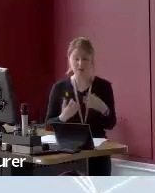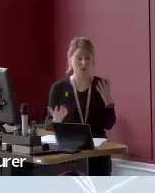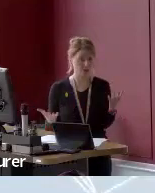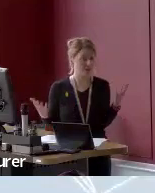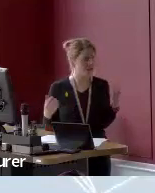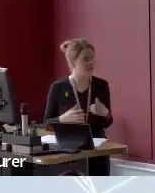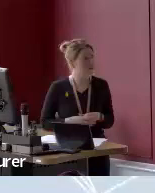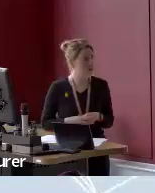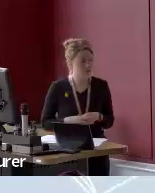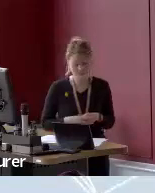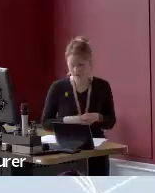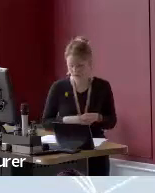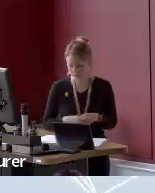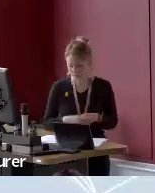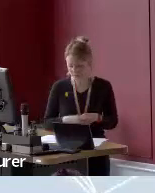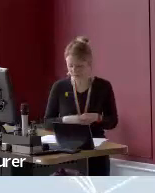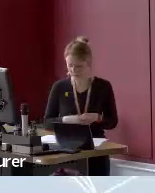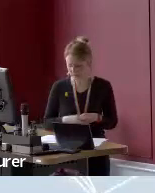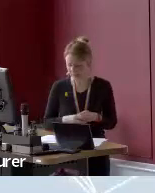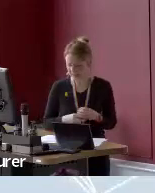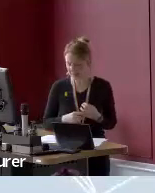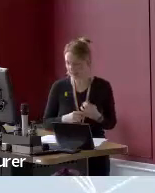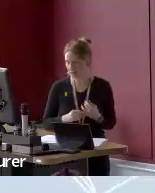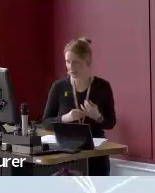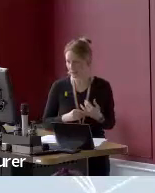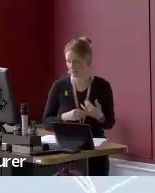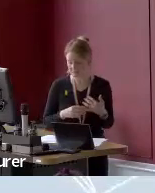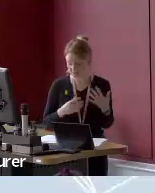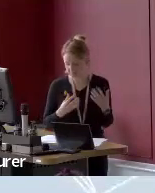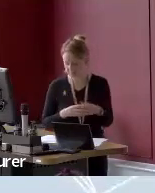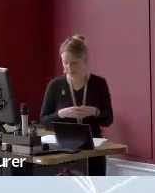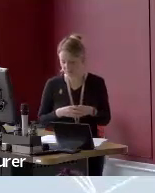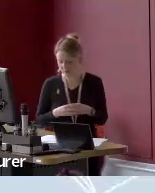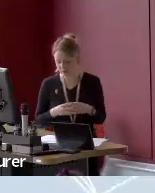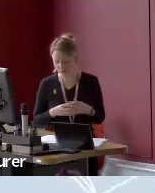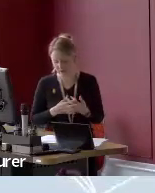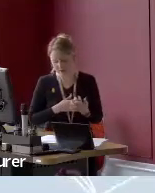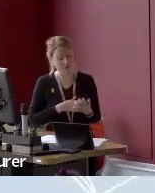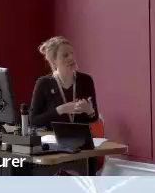this project is research for as. It says here you know we feel quite strongly that everyone